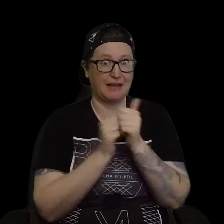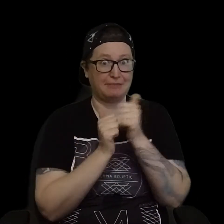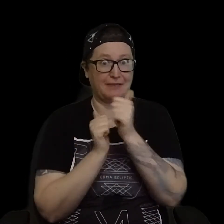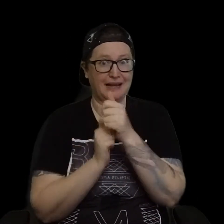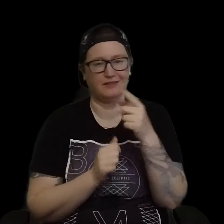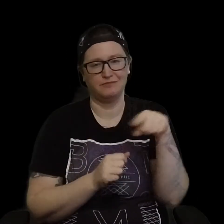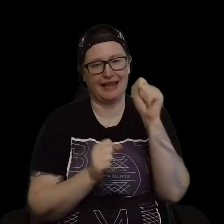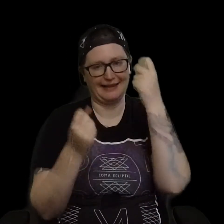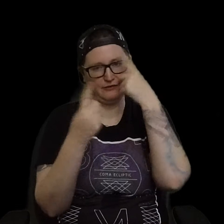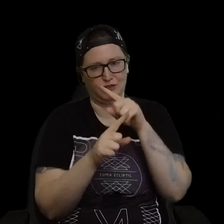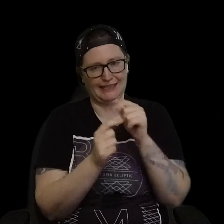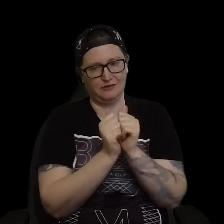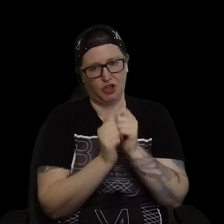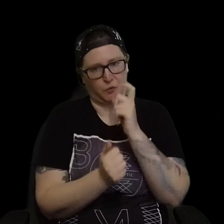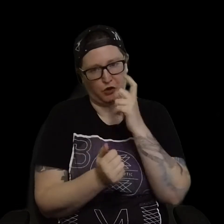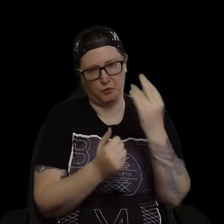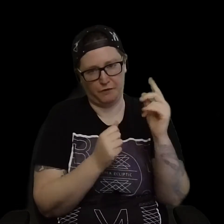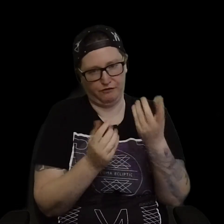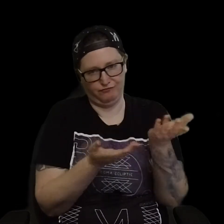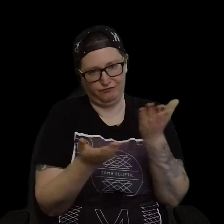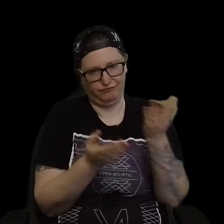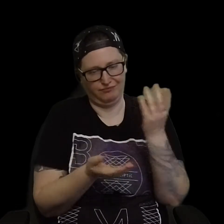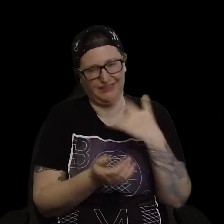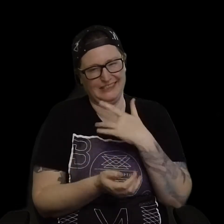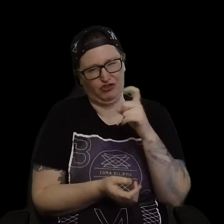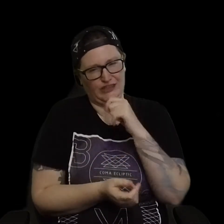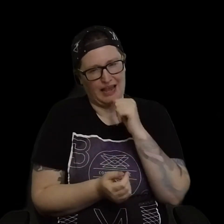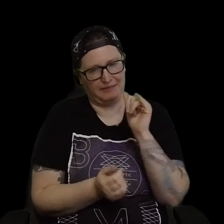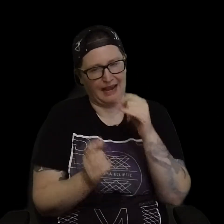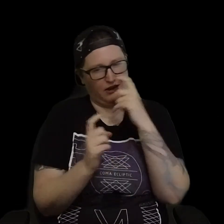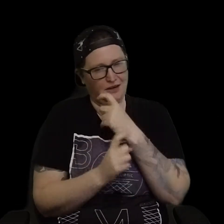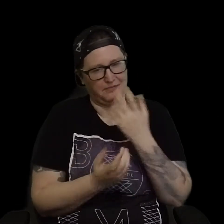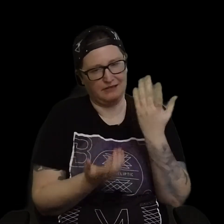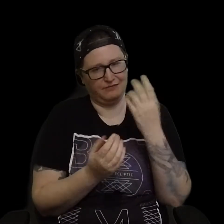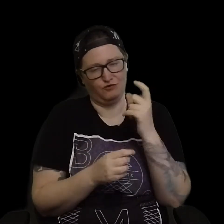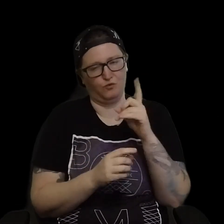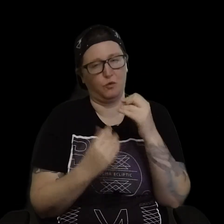several players that all pass then you can make an agreement as to who goes first really shouldn't be